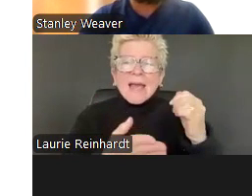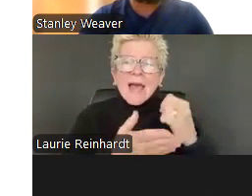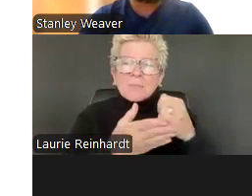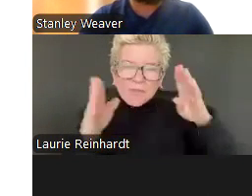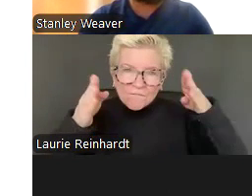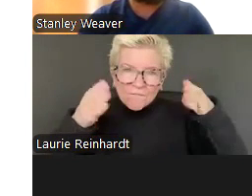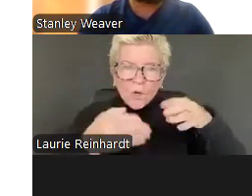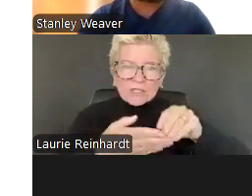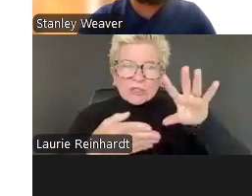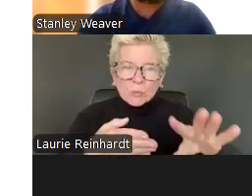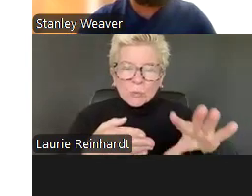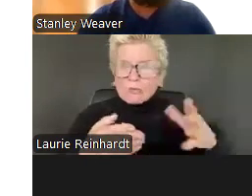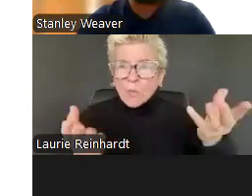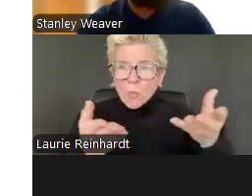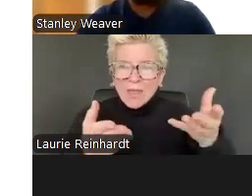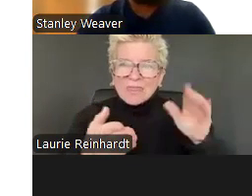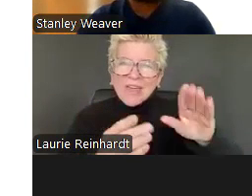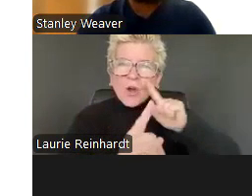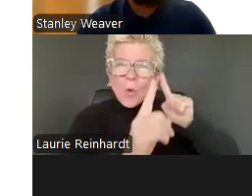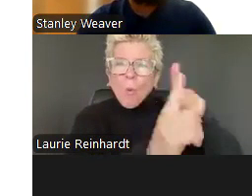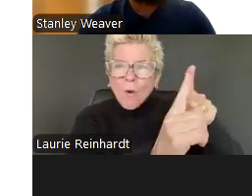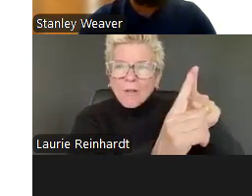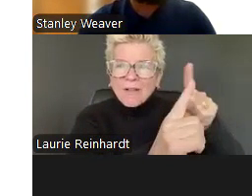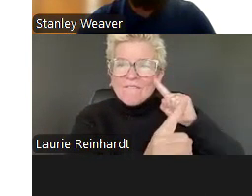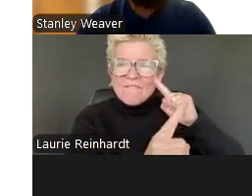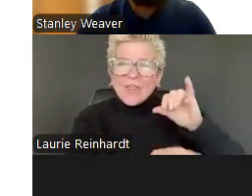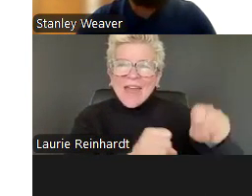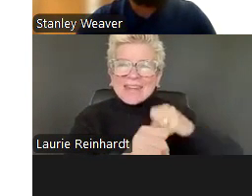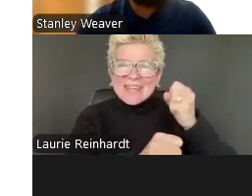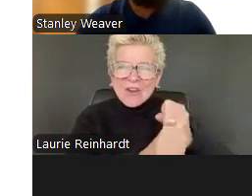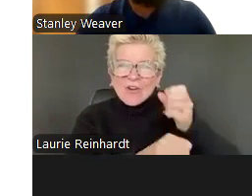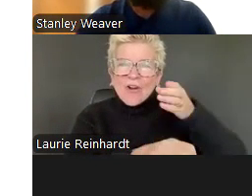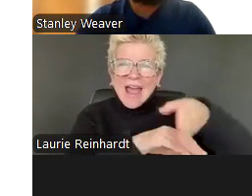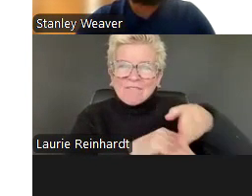attention on their goal in mind for that year after high school. The High School